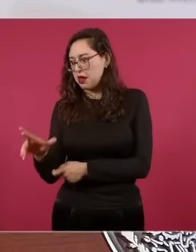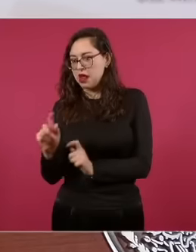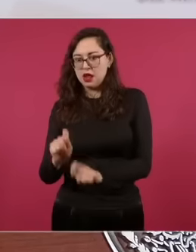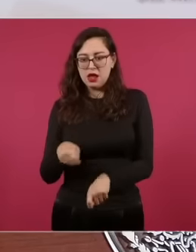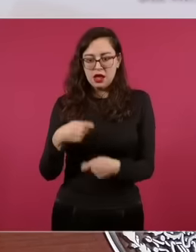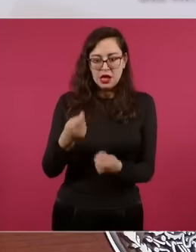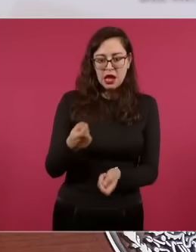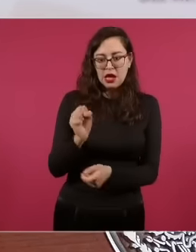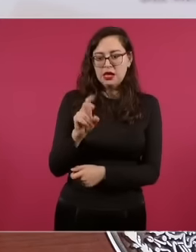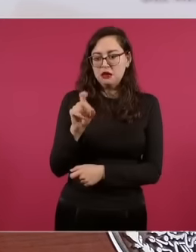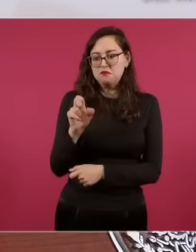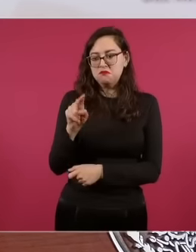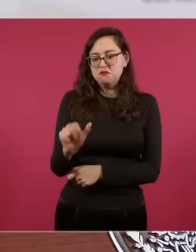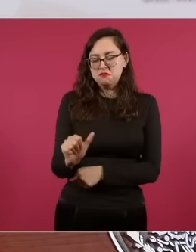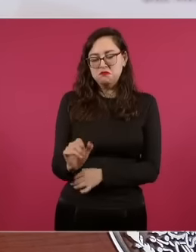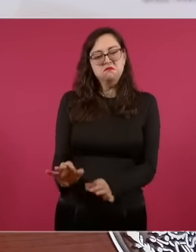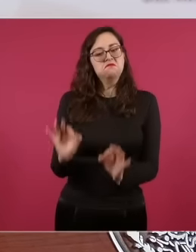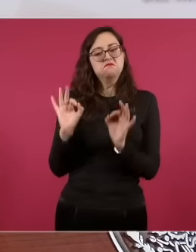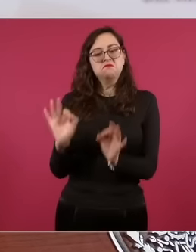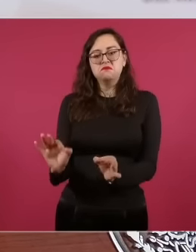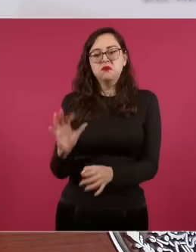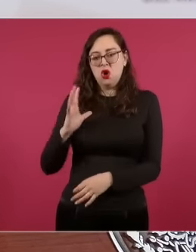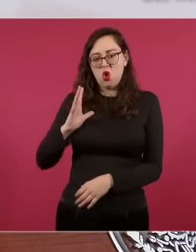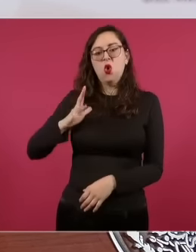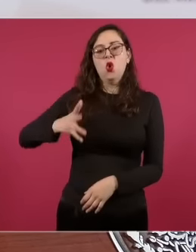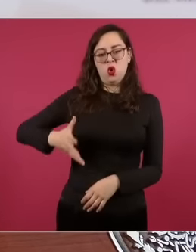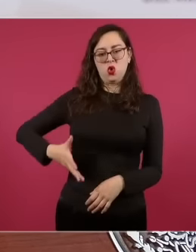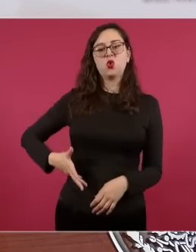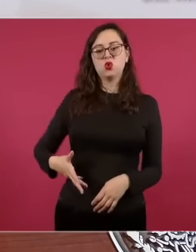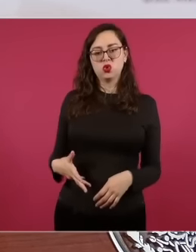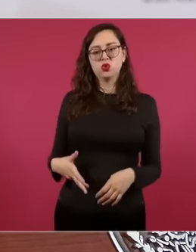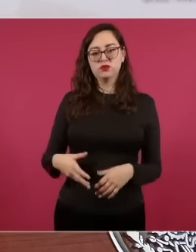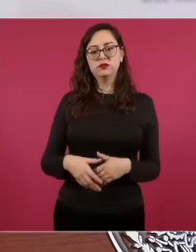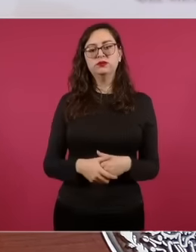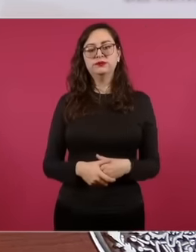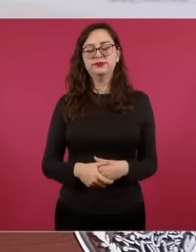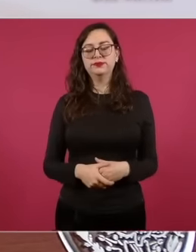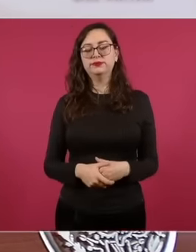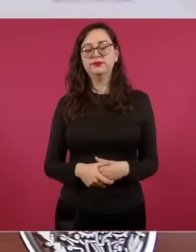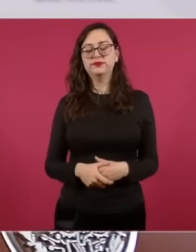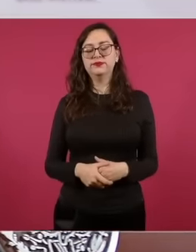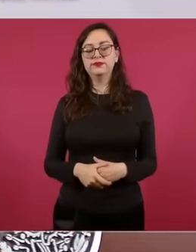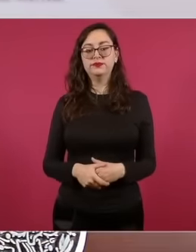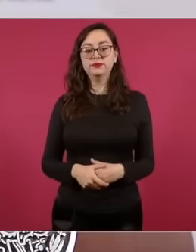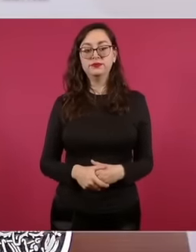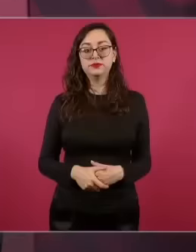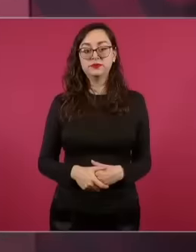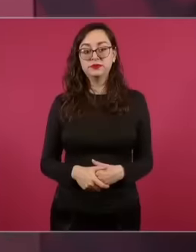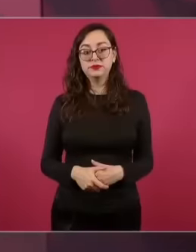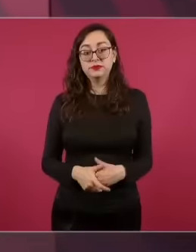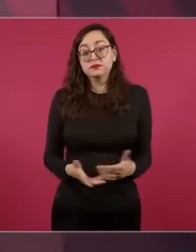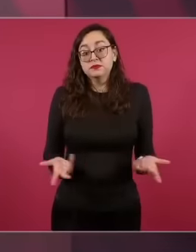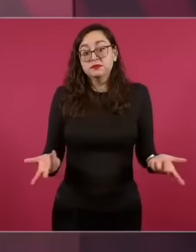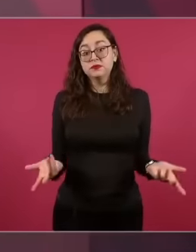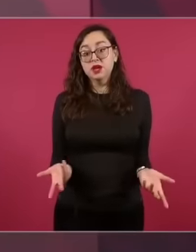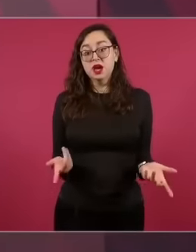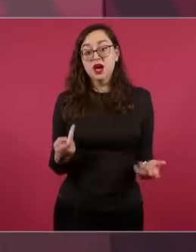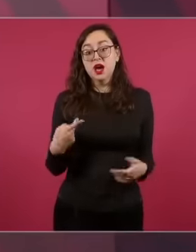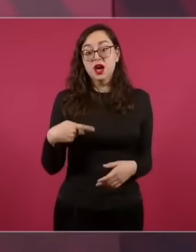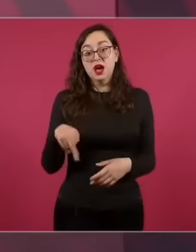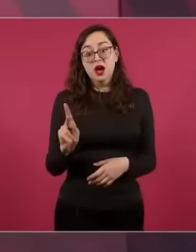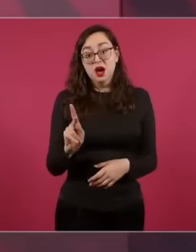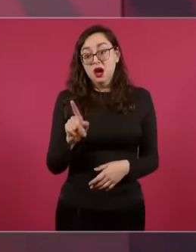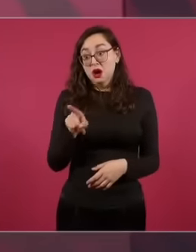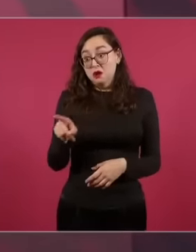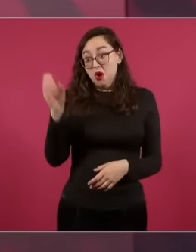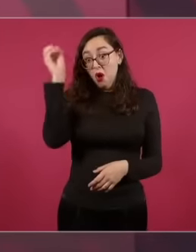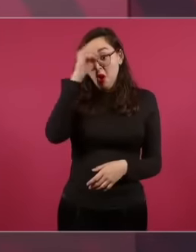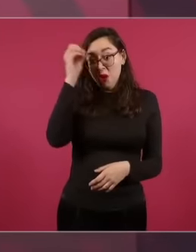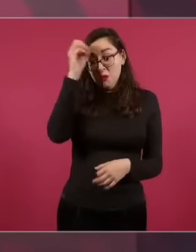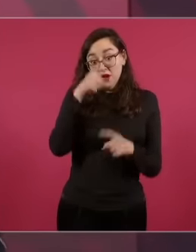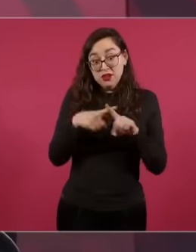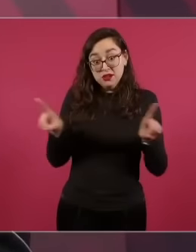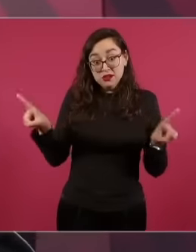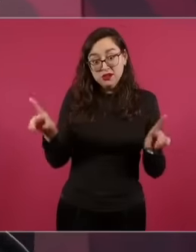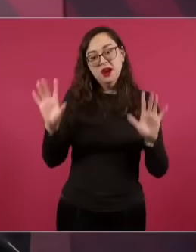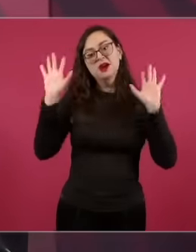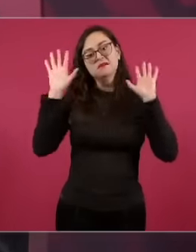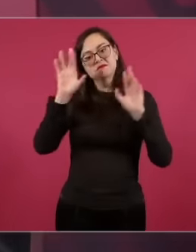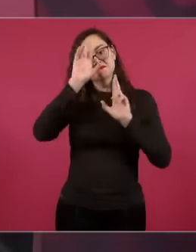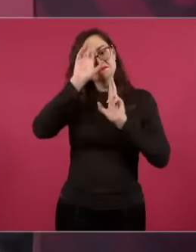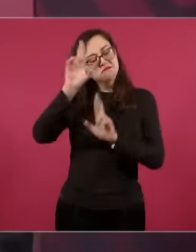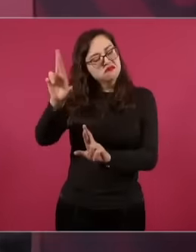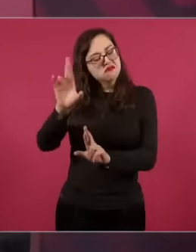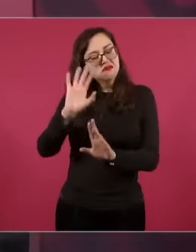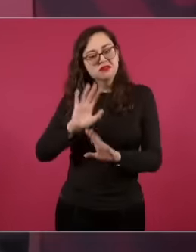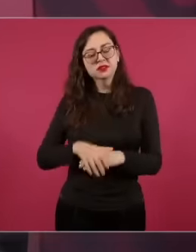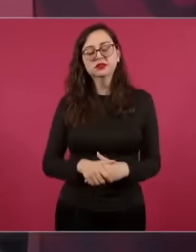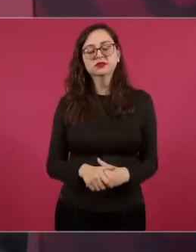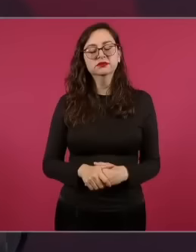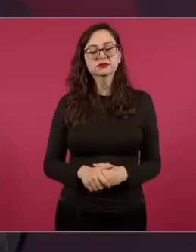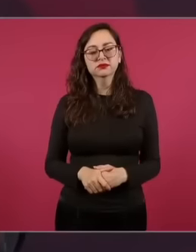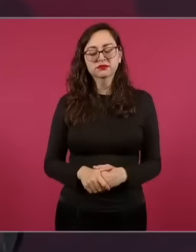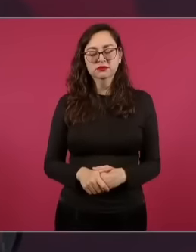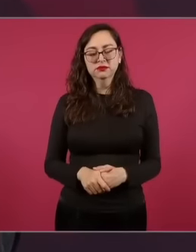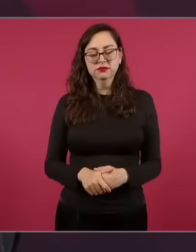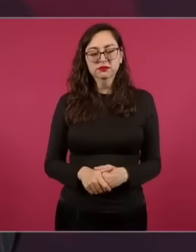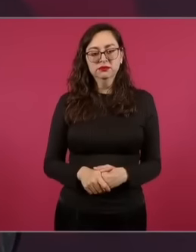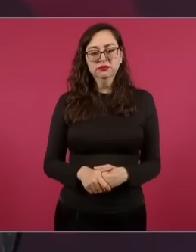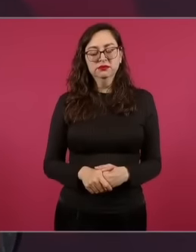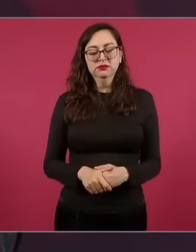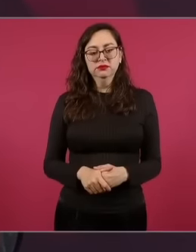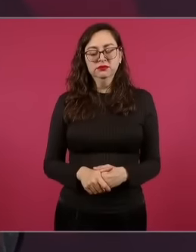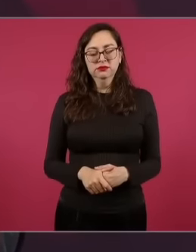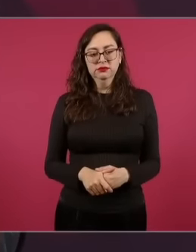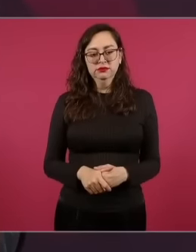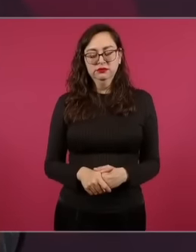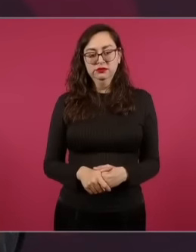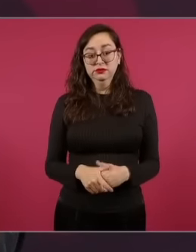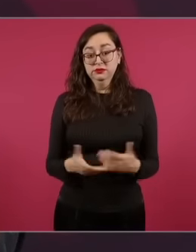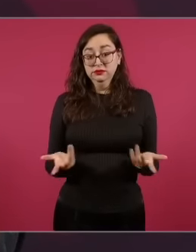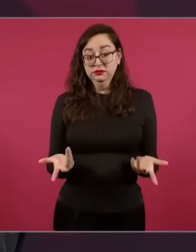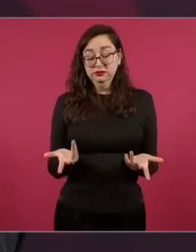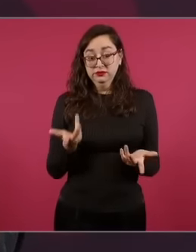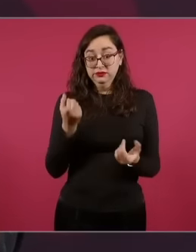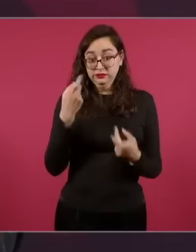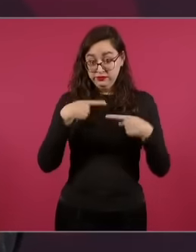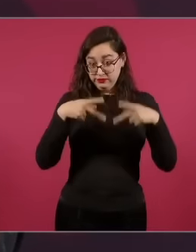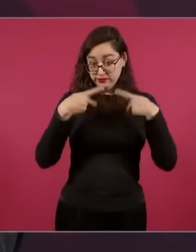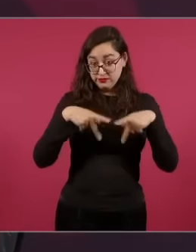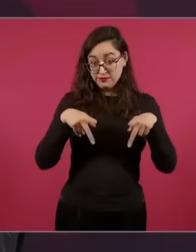effective but we do have to respect everyone, that is, and there are those who have every right to